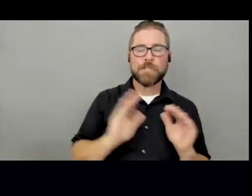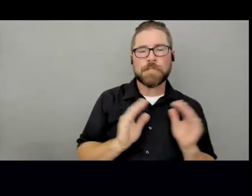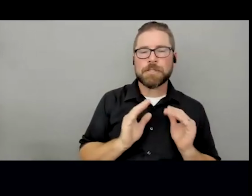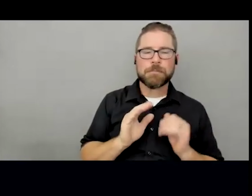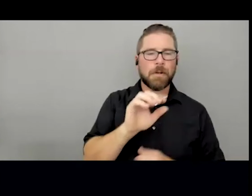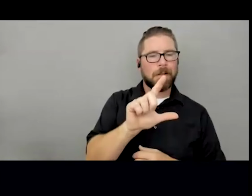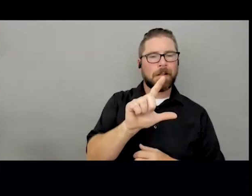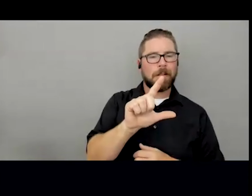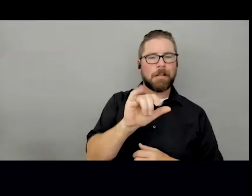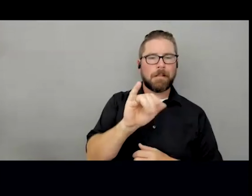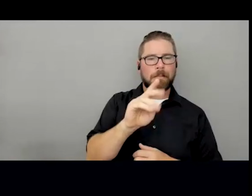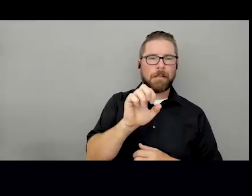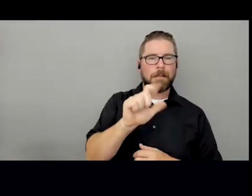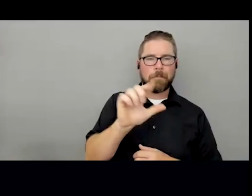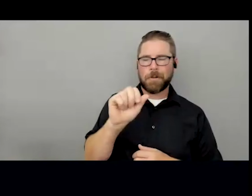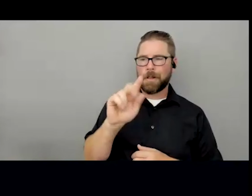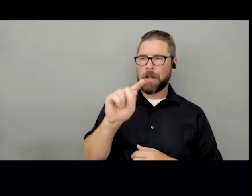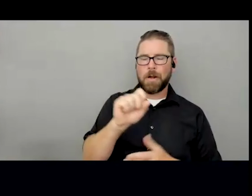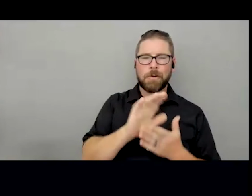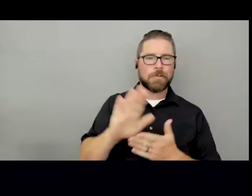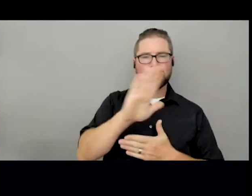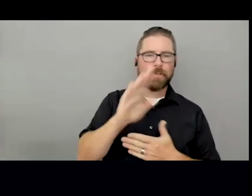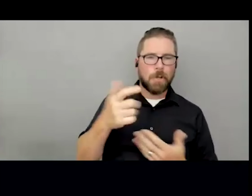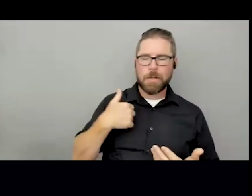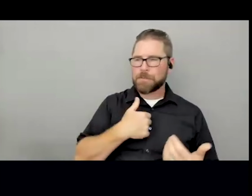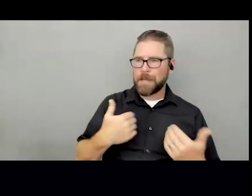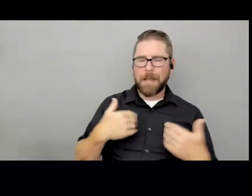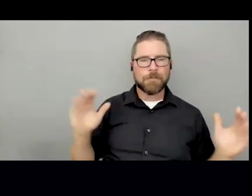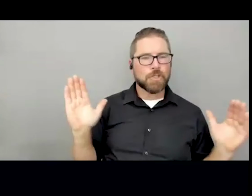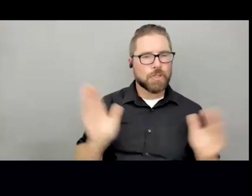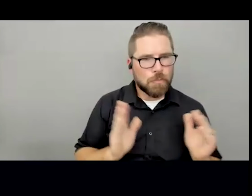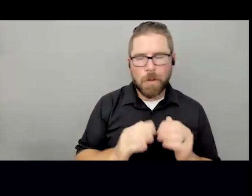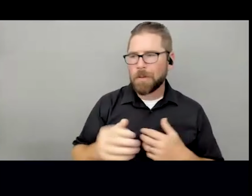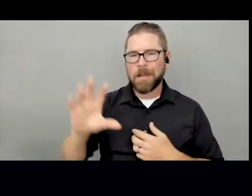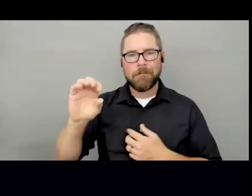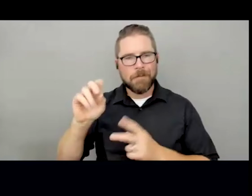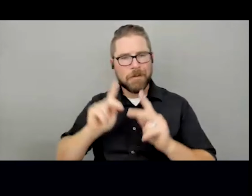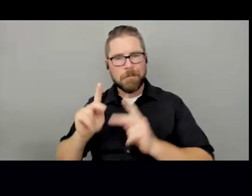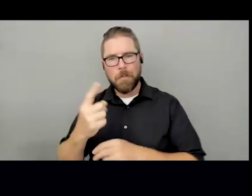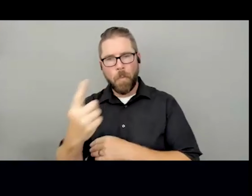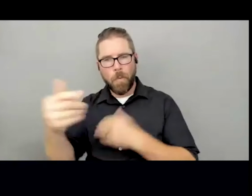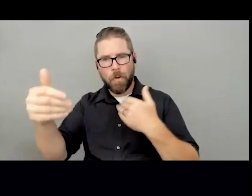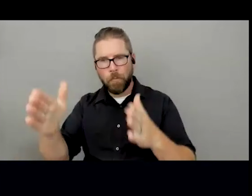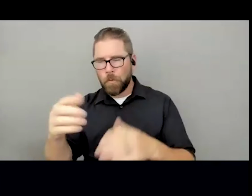these were all the faculty members, the 50 people in the room. And, the one counselor, we wouldn't necessarily need a system.